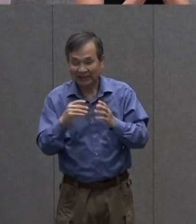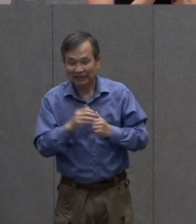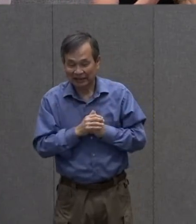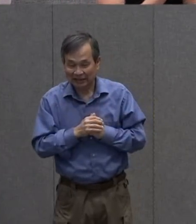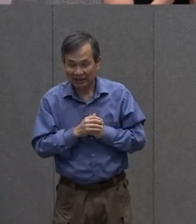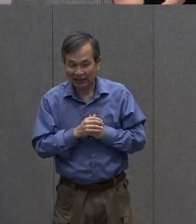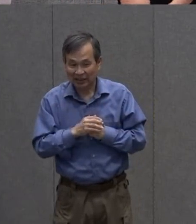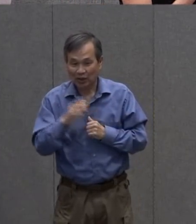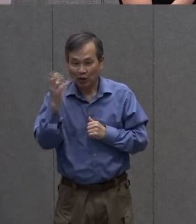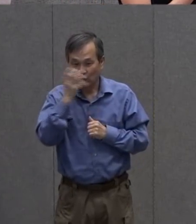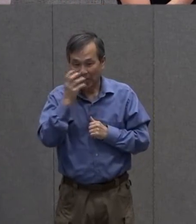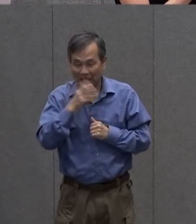Wow.